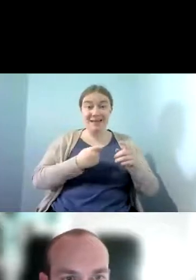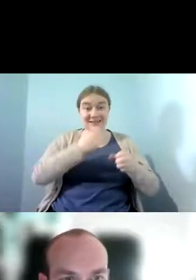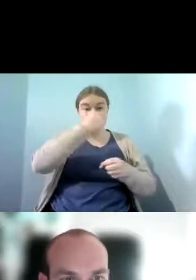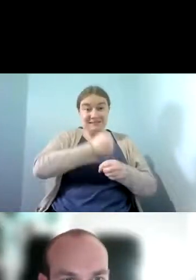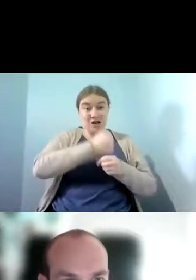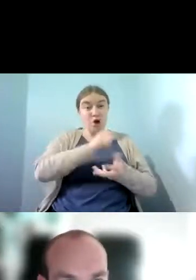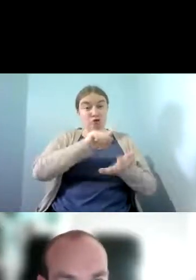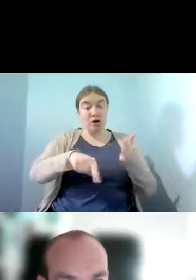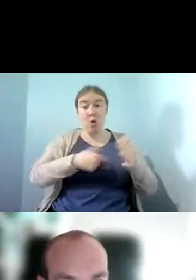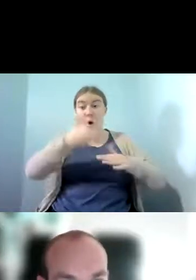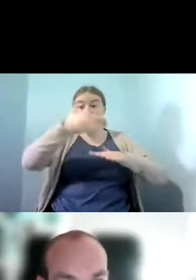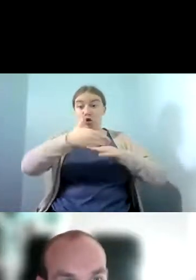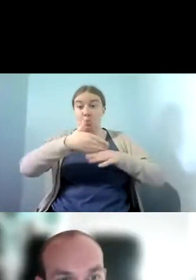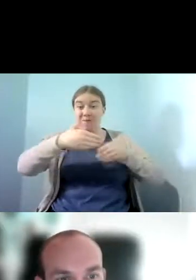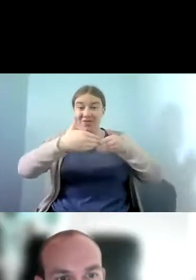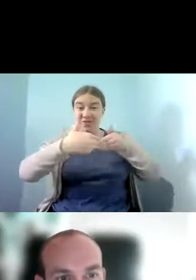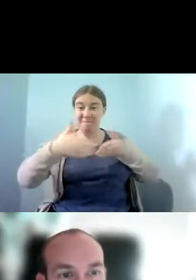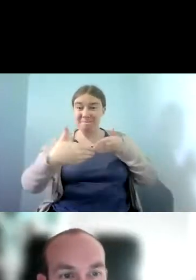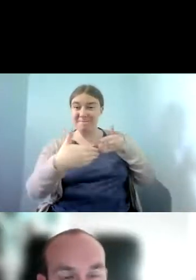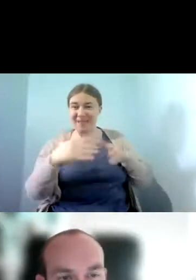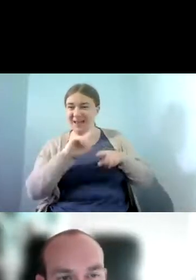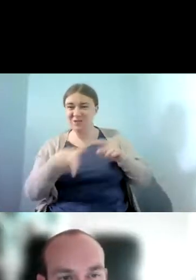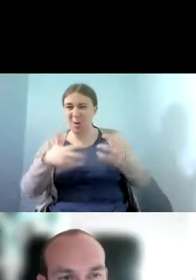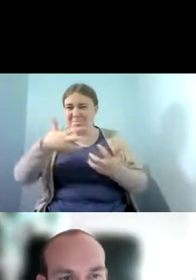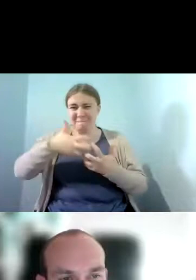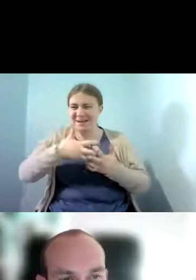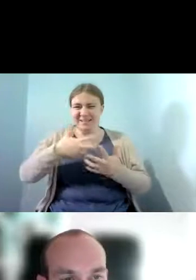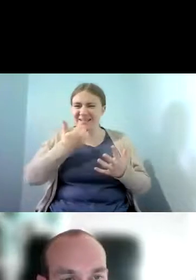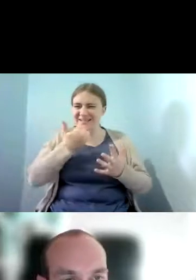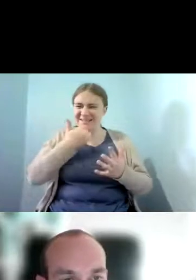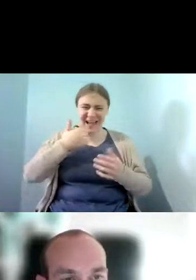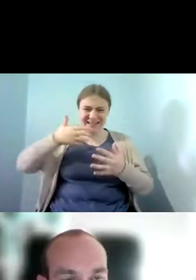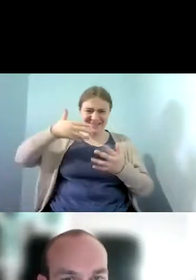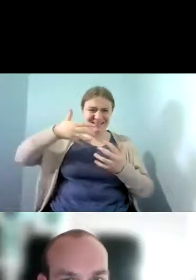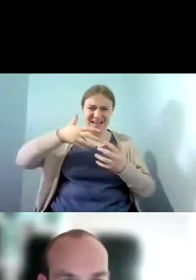on top of the pile and it isn't quite big enough to to go all the way over the top of the pile